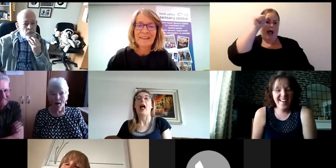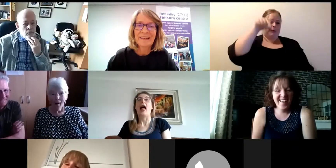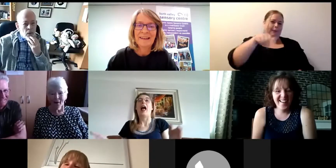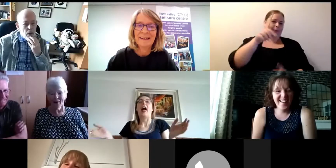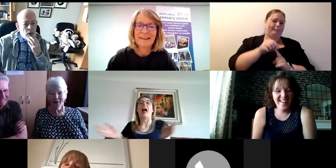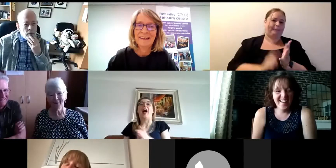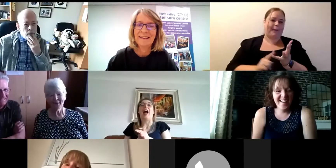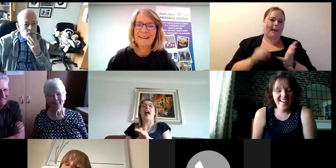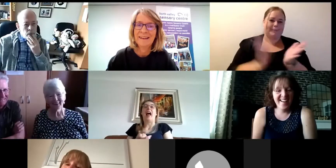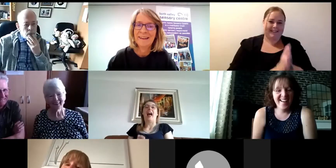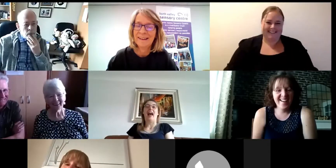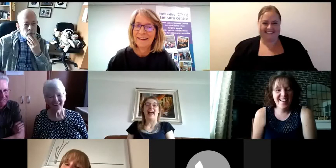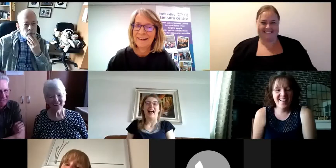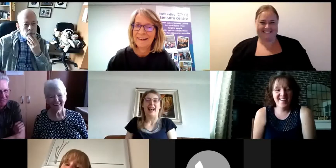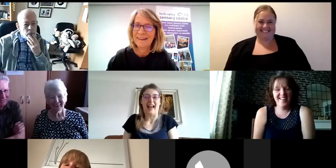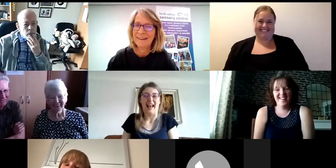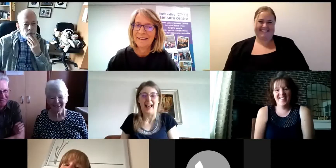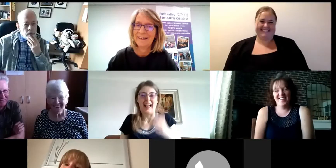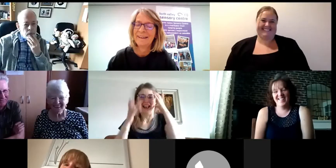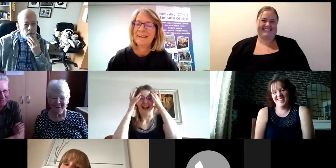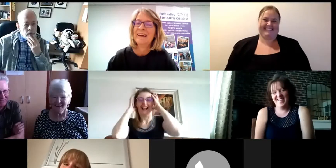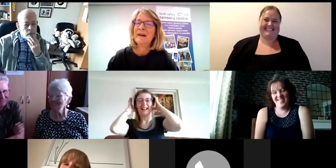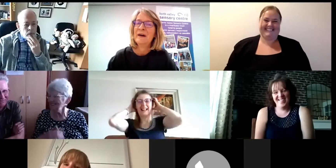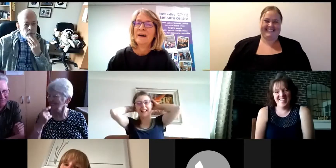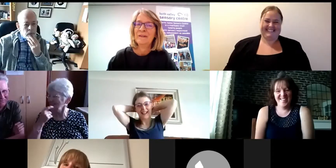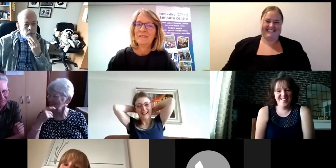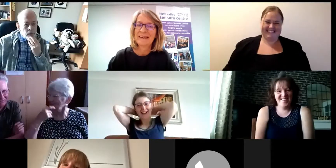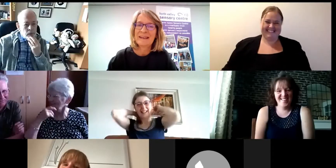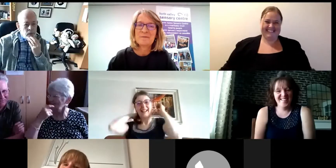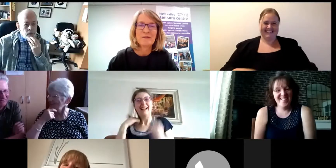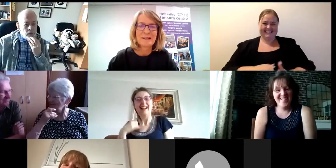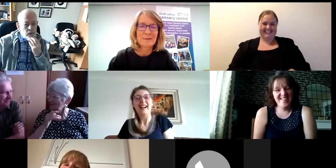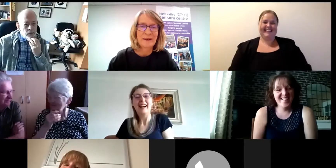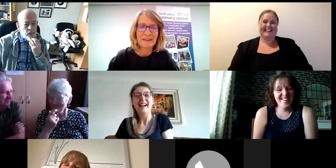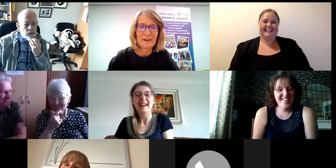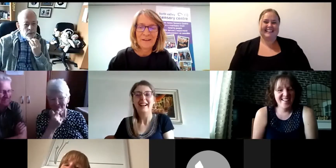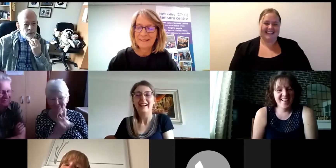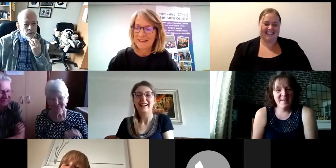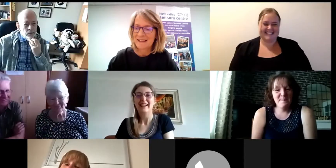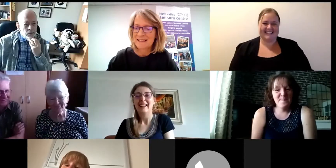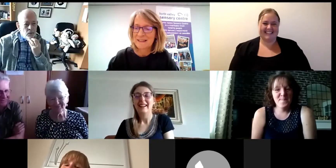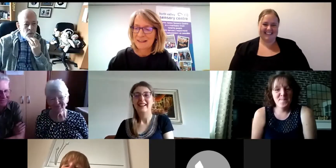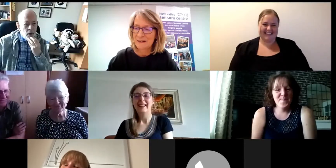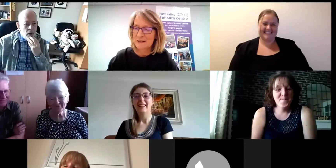Ok moving swiftly on!